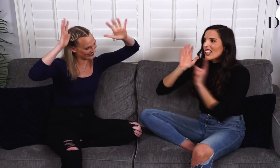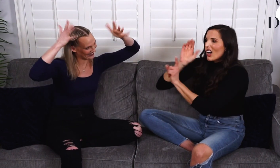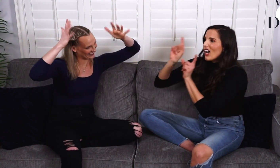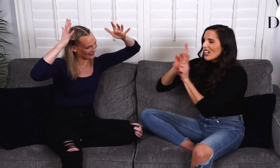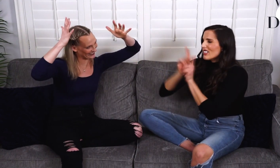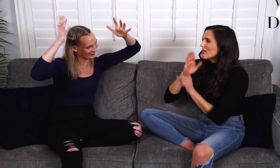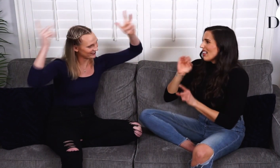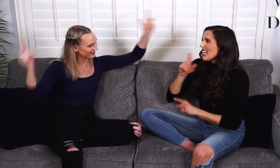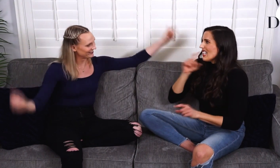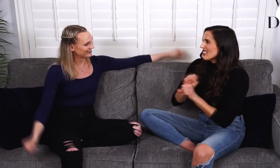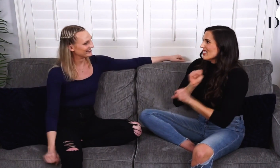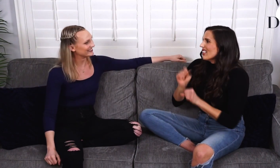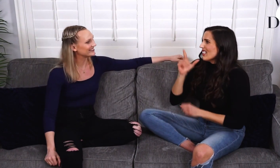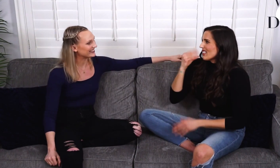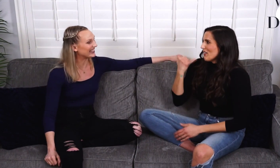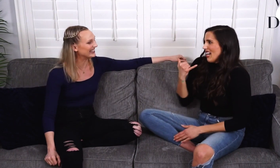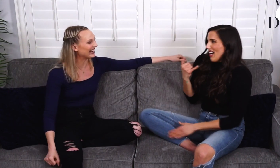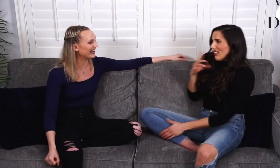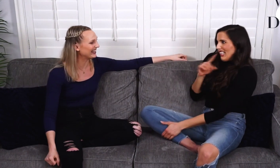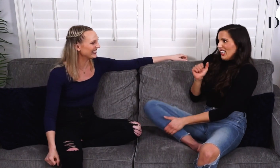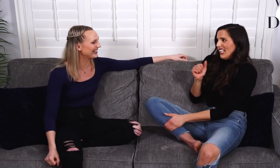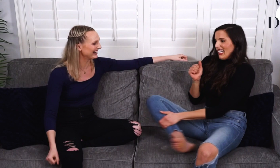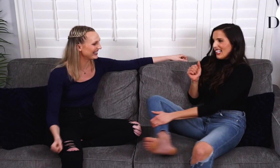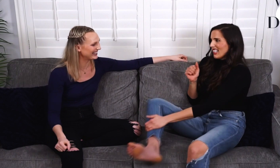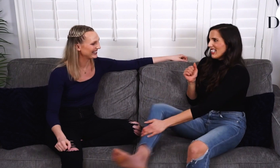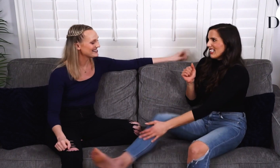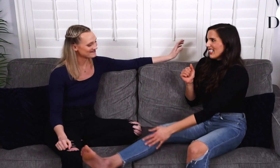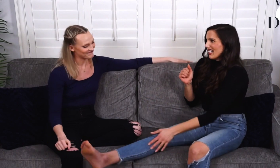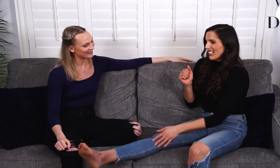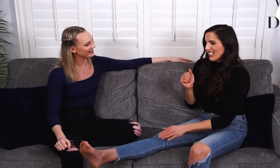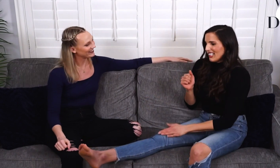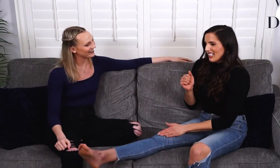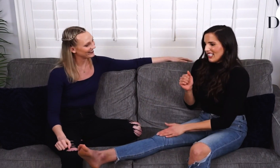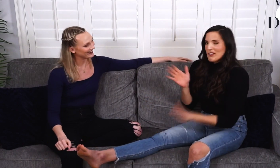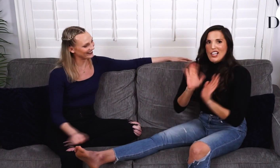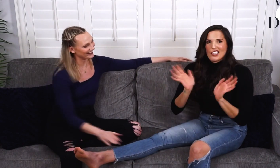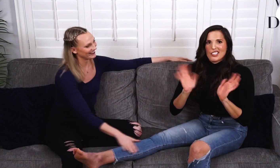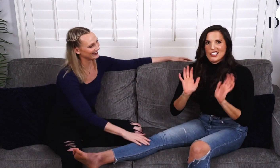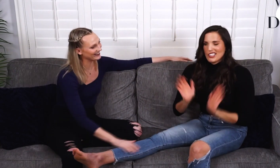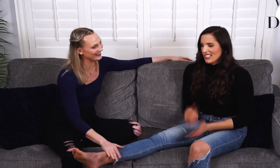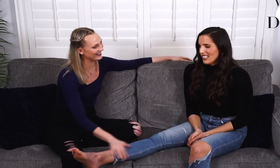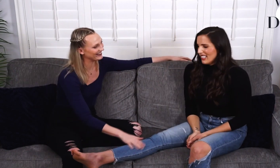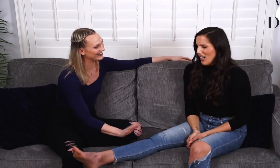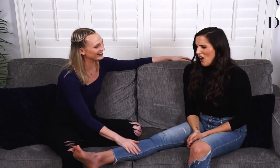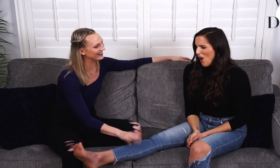Oh... also my foots legit asleep... Like literally. Okay. Bye! - It's okay.